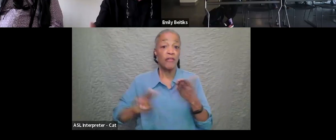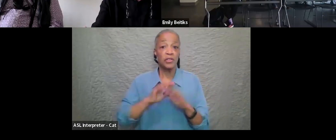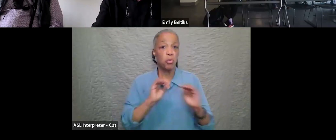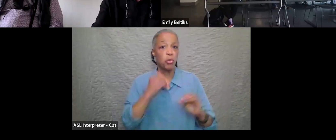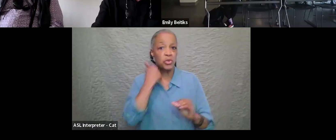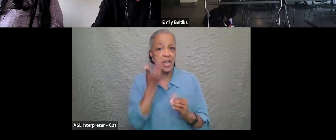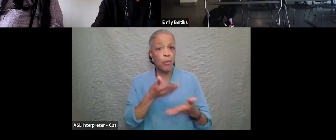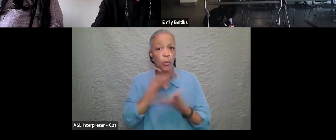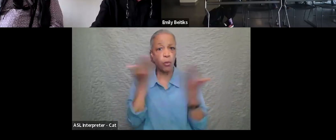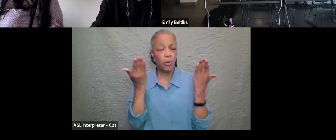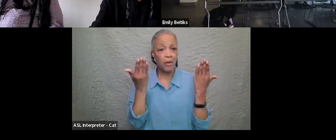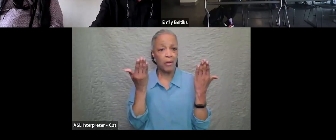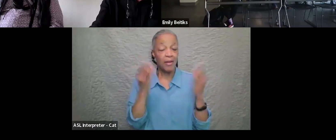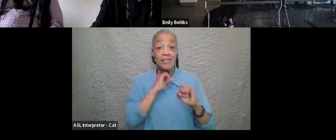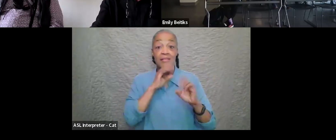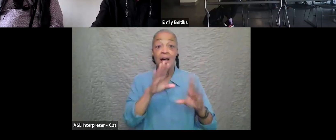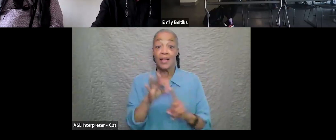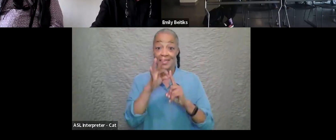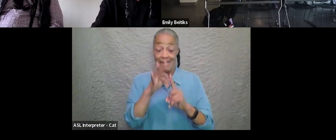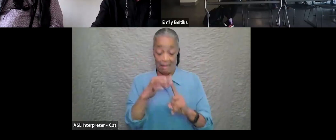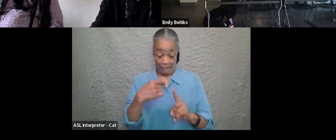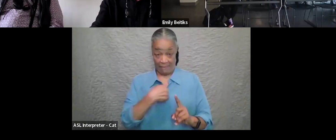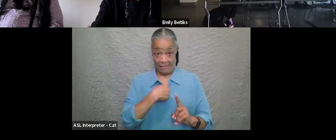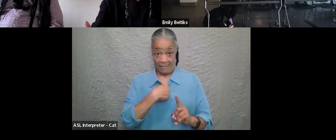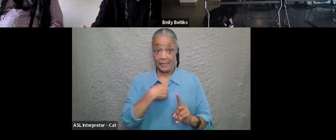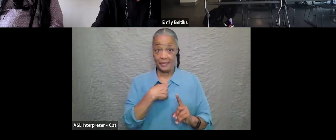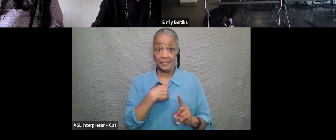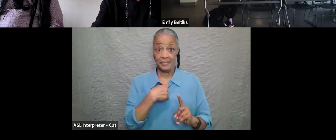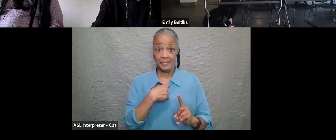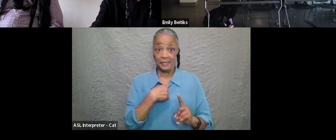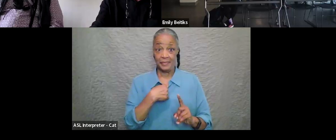basically did nothing except to make me a sort of despised figure